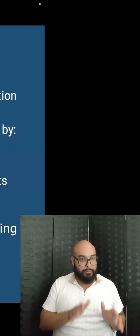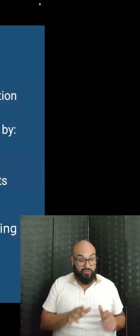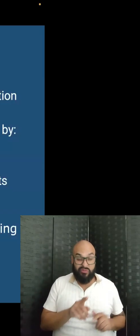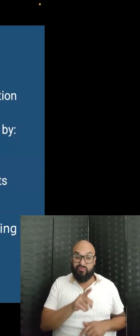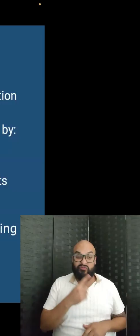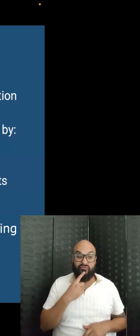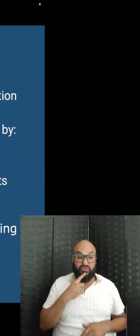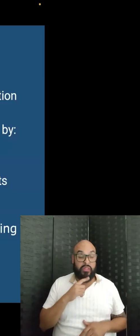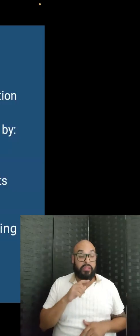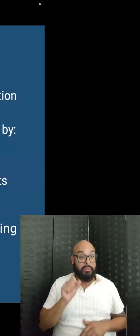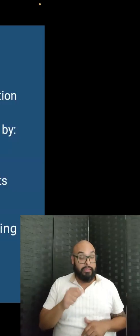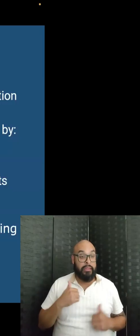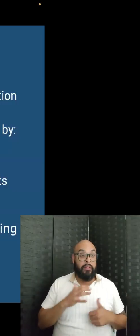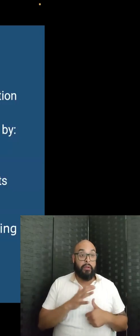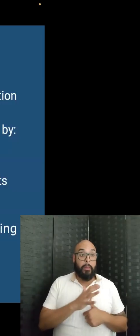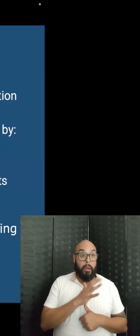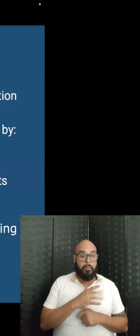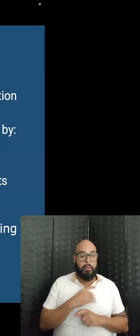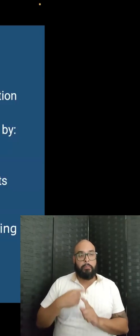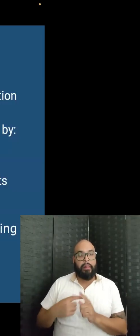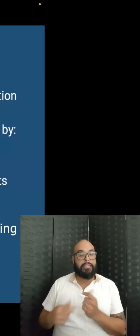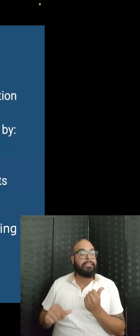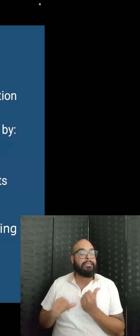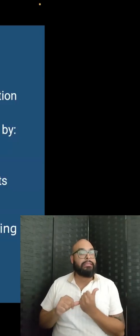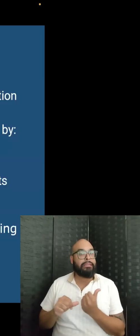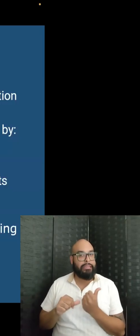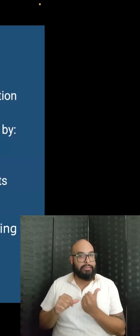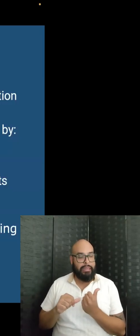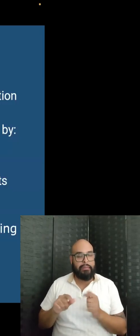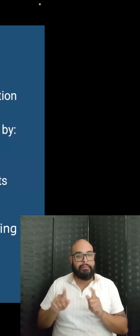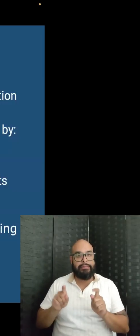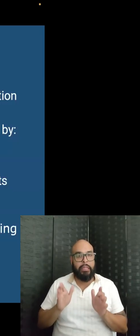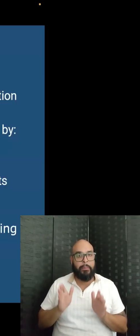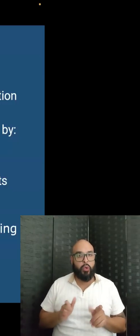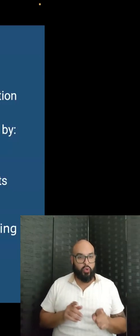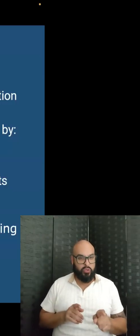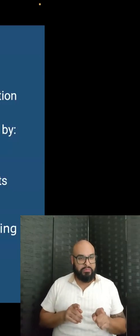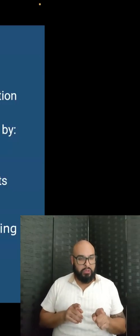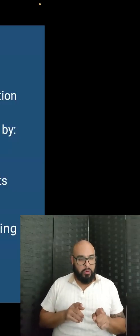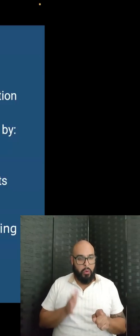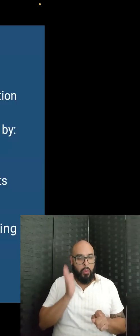And you'll see that modeled in some of the pictures I'm going to show you of how they tested my daughter.